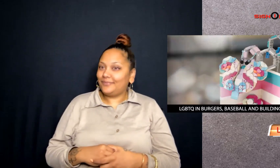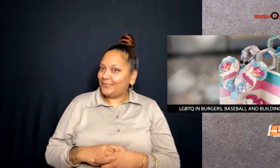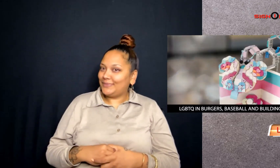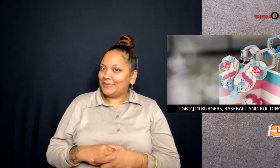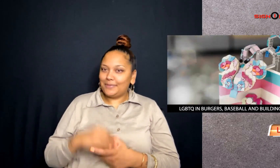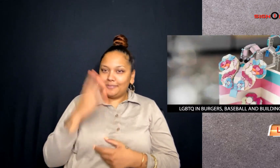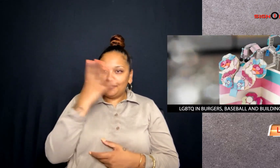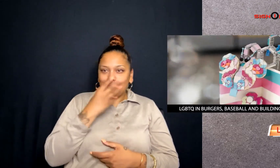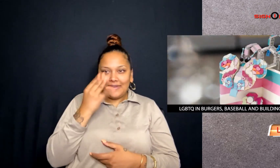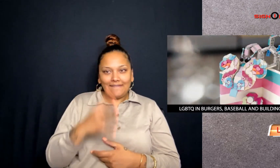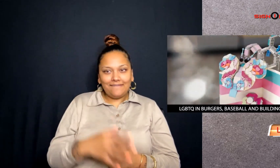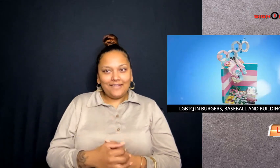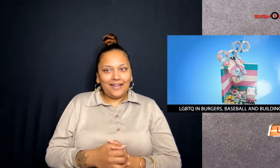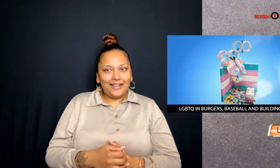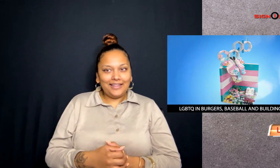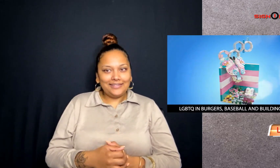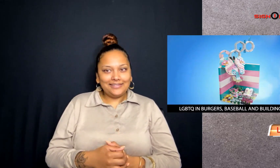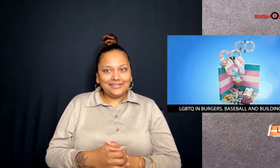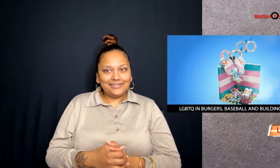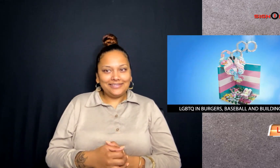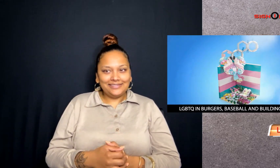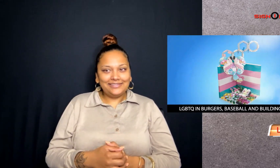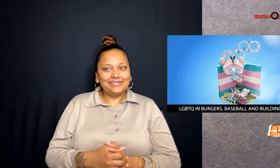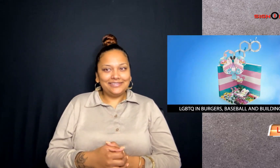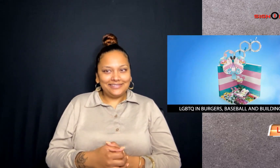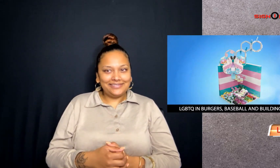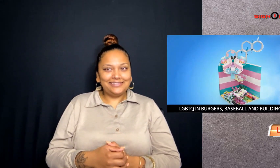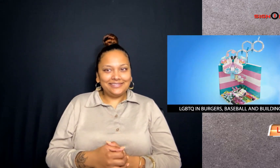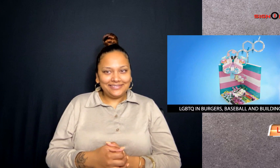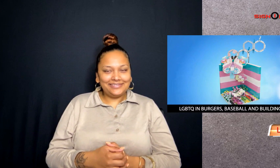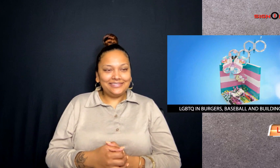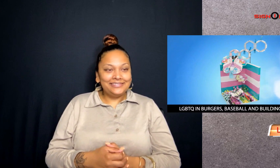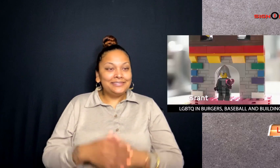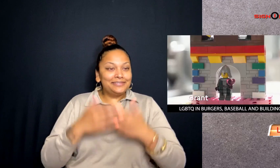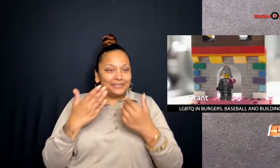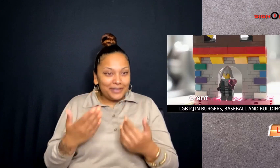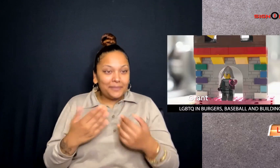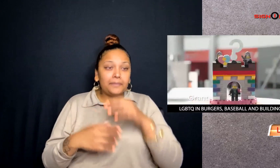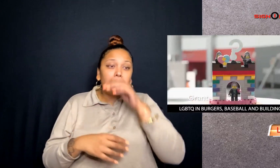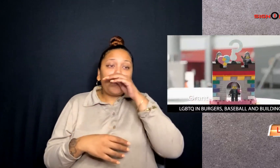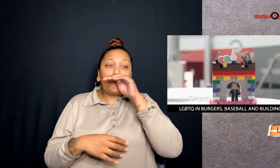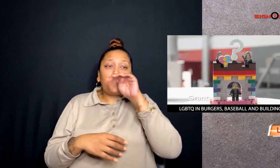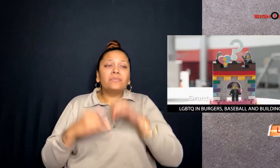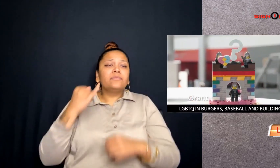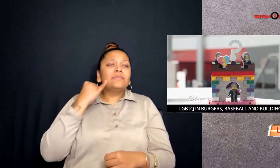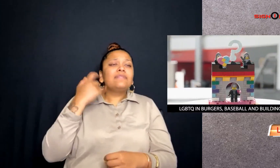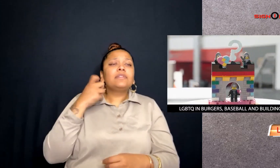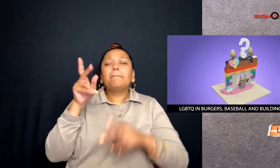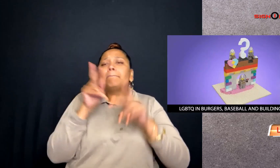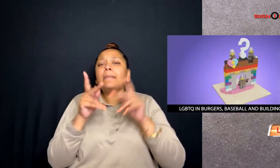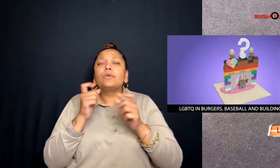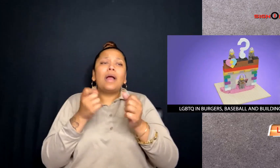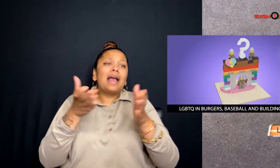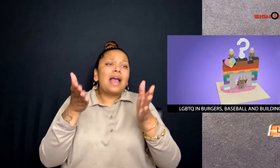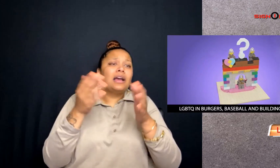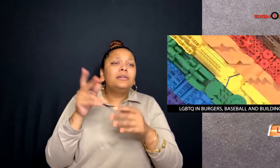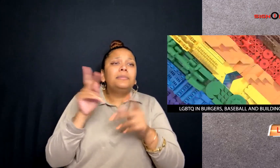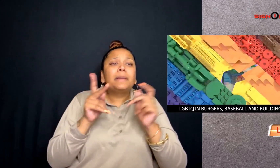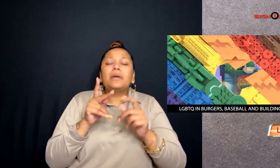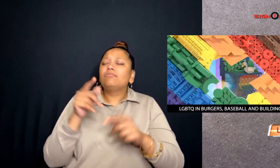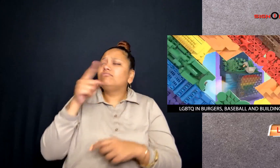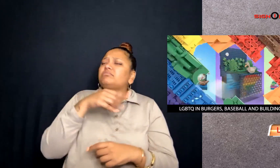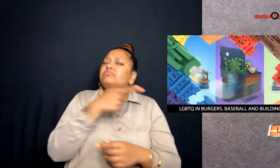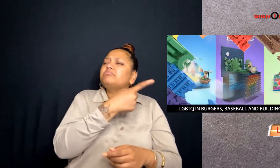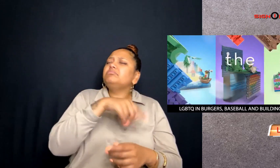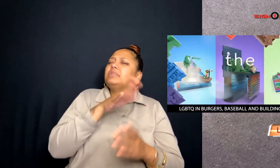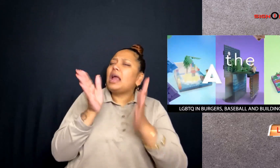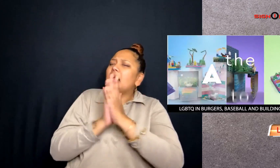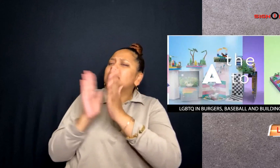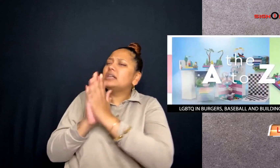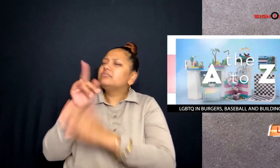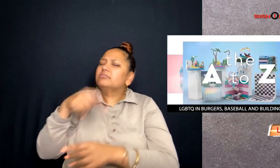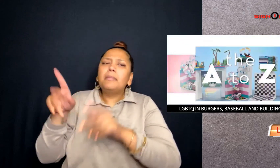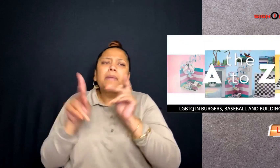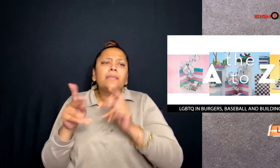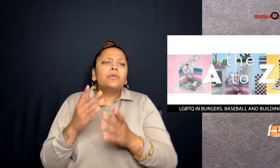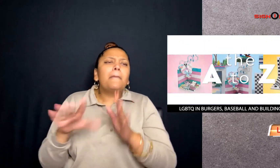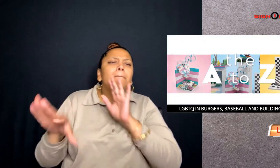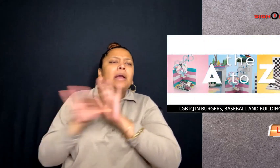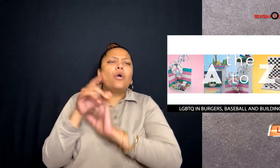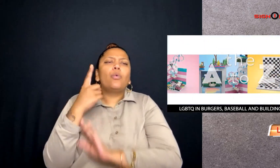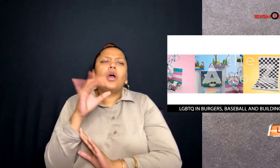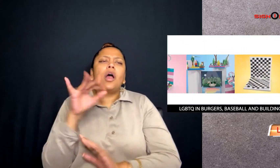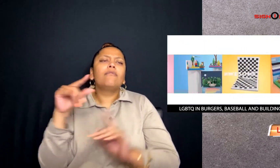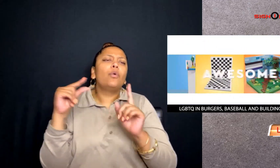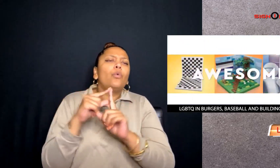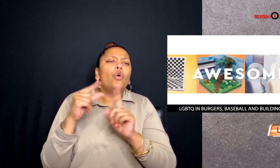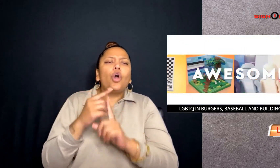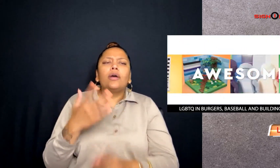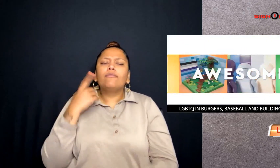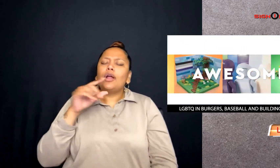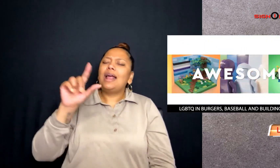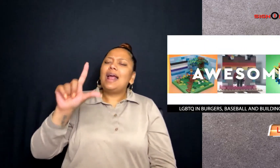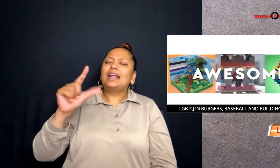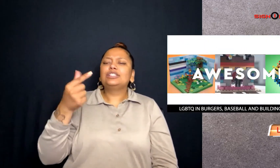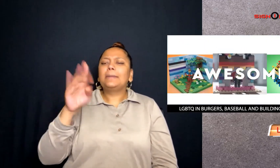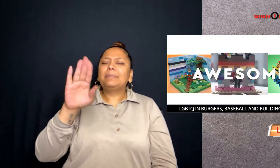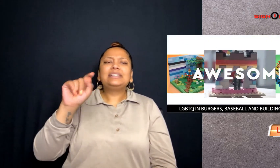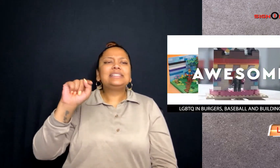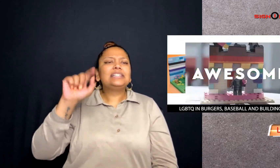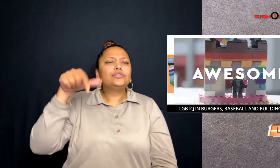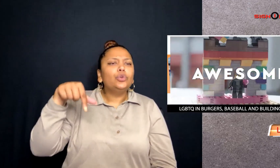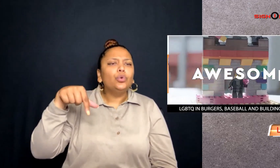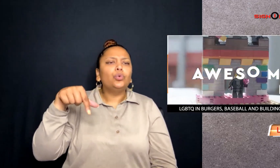pride month oh that's beautiful people are asked to pick one of the words